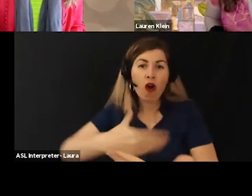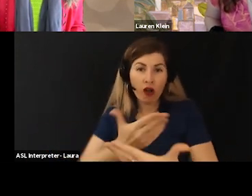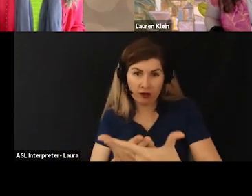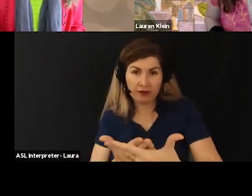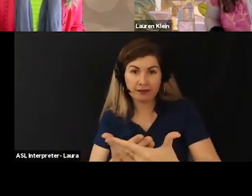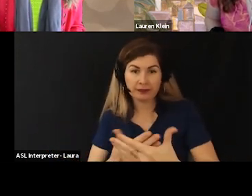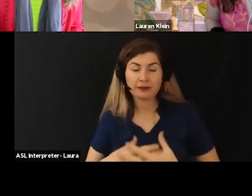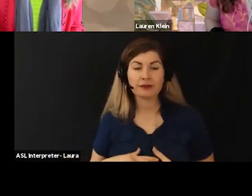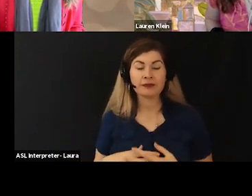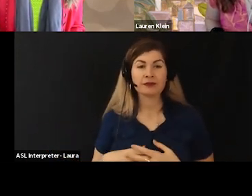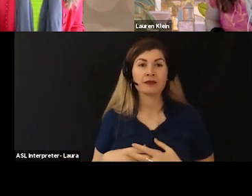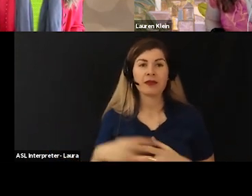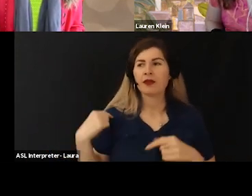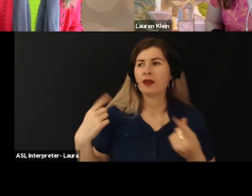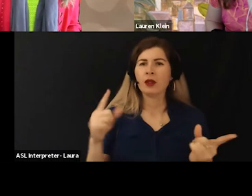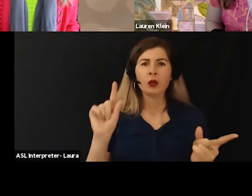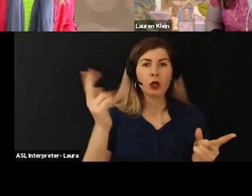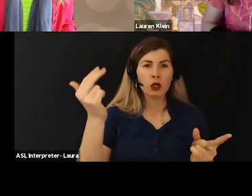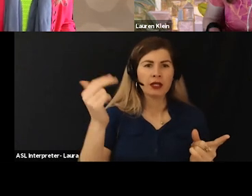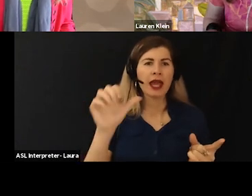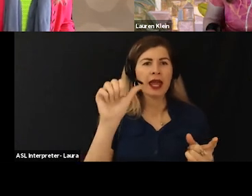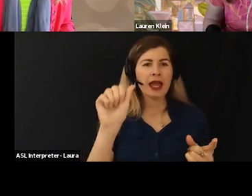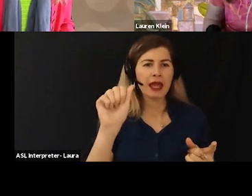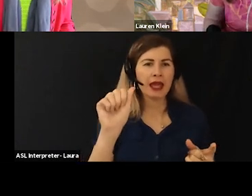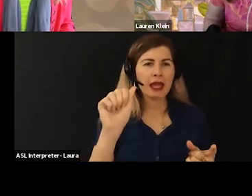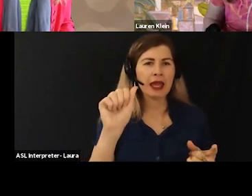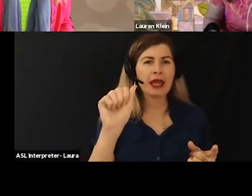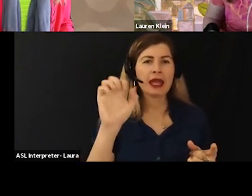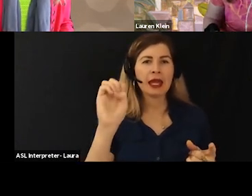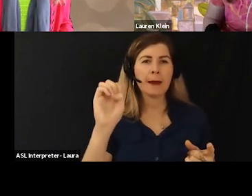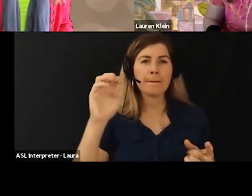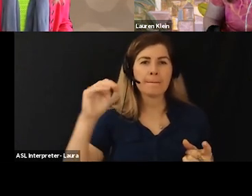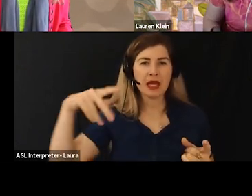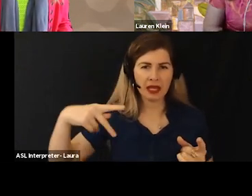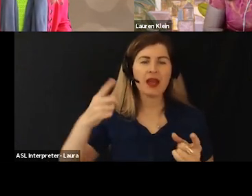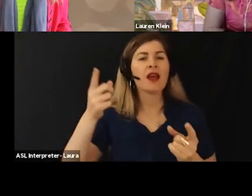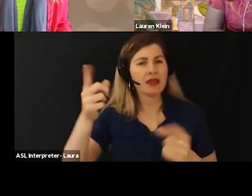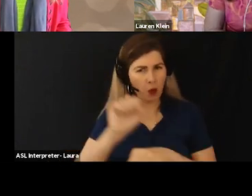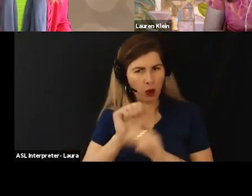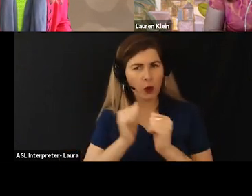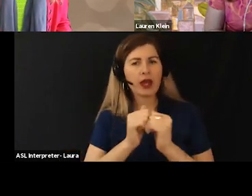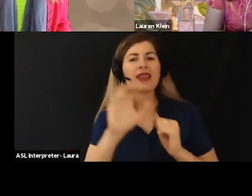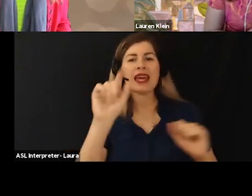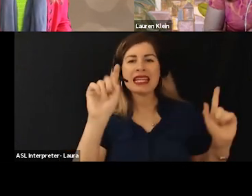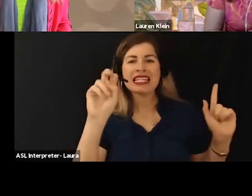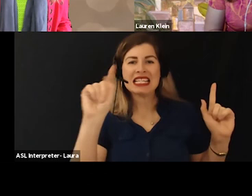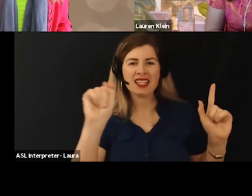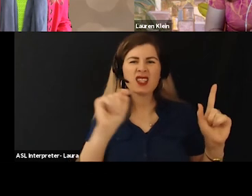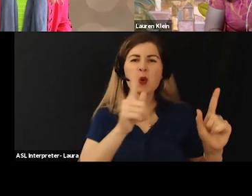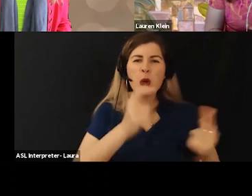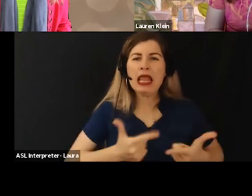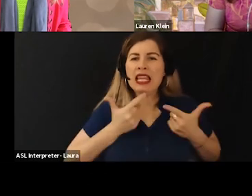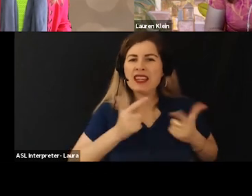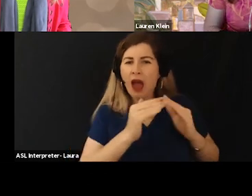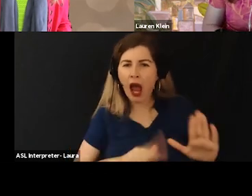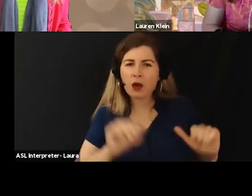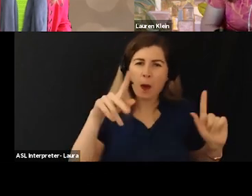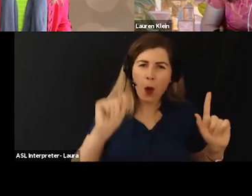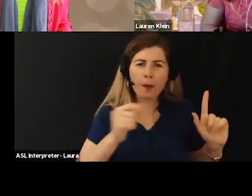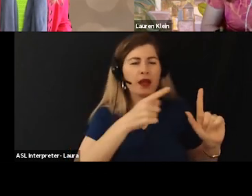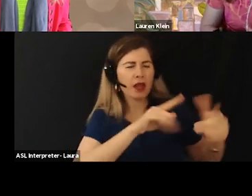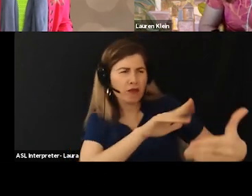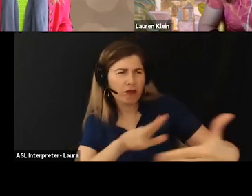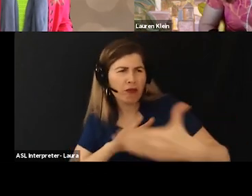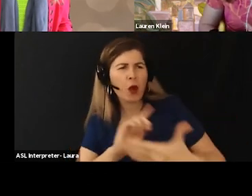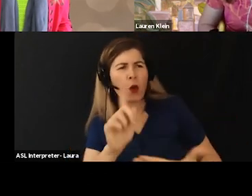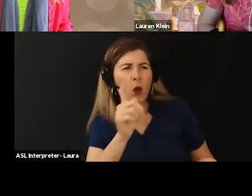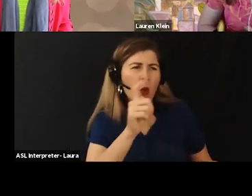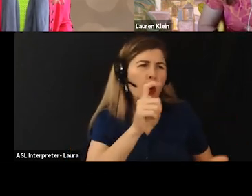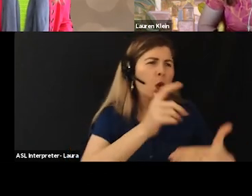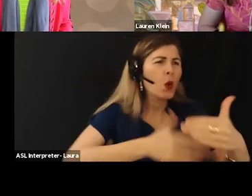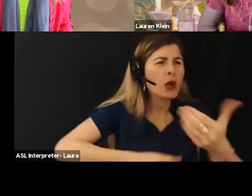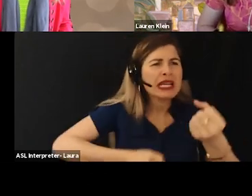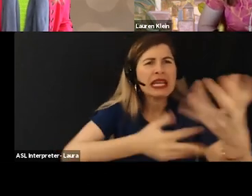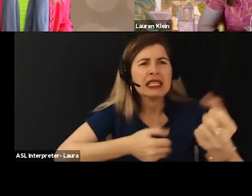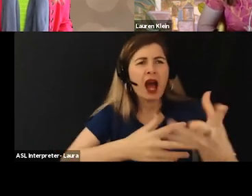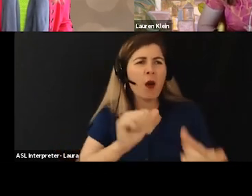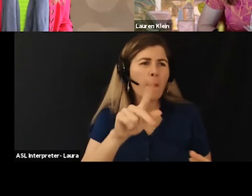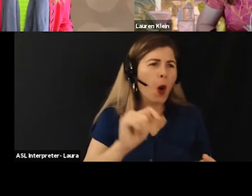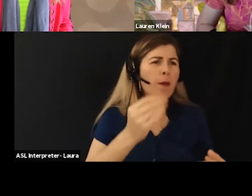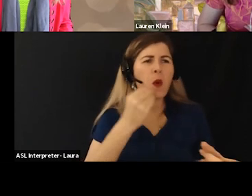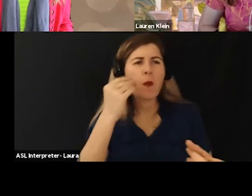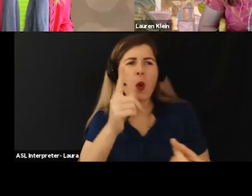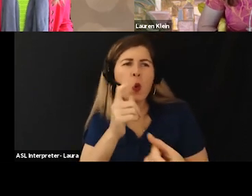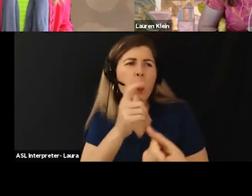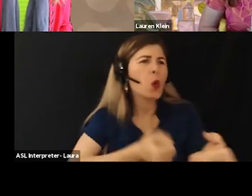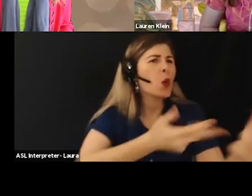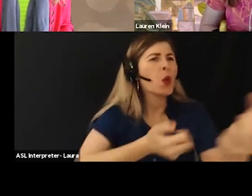Since 2013 the EMP worked in collaboration with tenants rights organizations and community groups in order to collect a map data about the eviction crisis in the Bay Area and I should also note I mean everything now seems touched by coven but you know